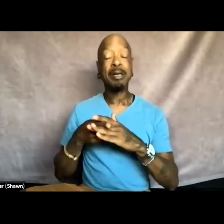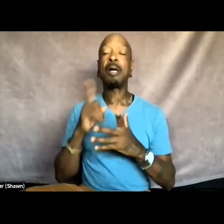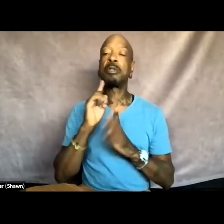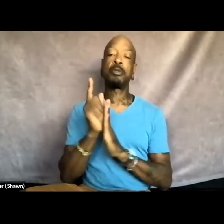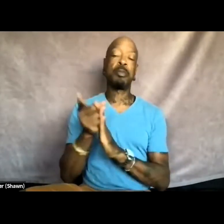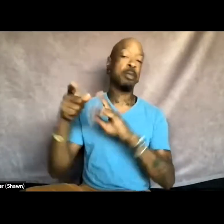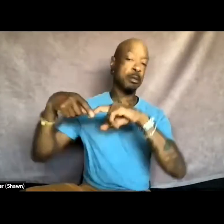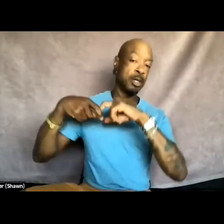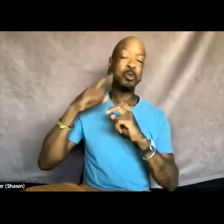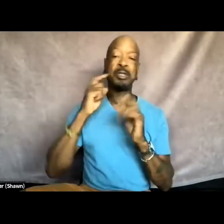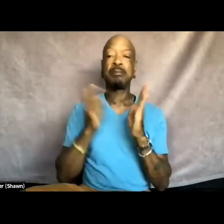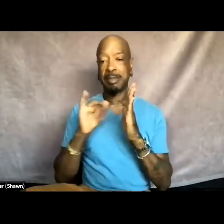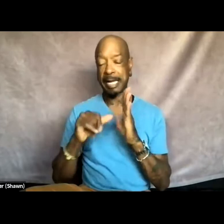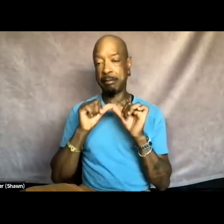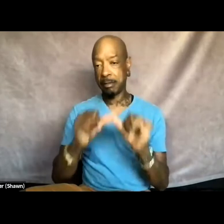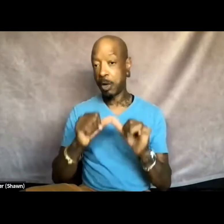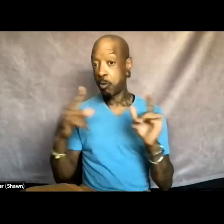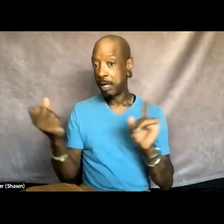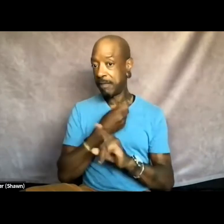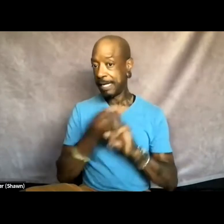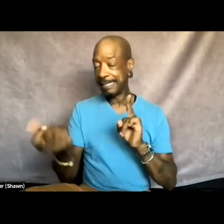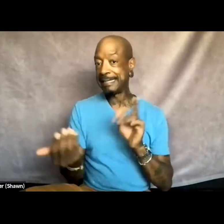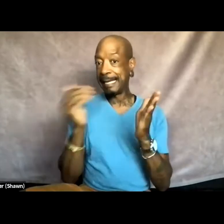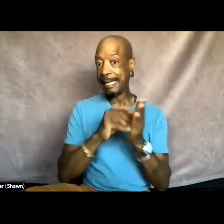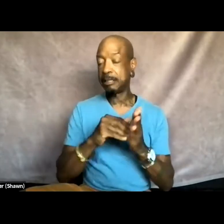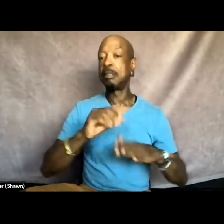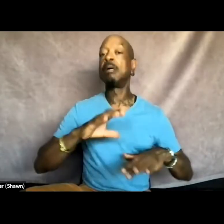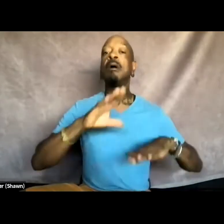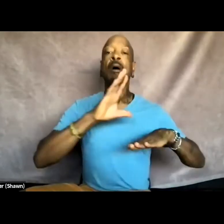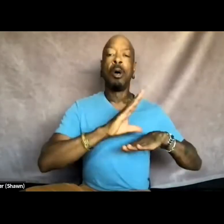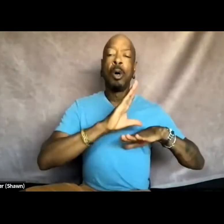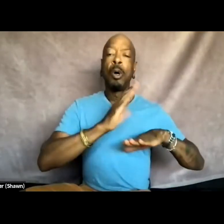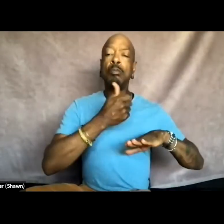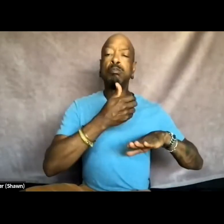the recent and ongoing acts of violence against marginalized groups of Black and Asian American and Pacific Islanders.